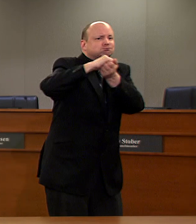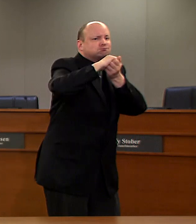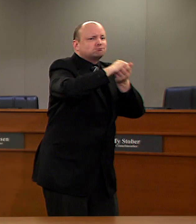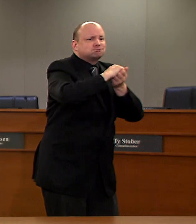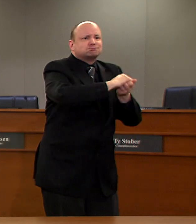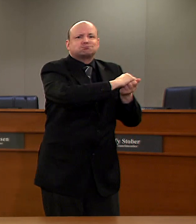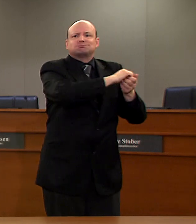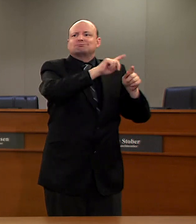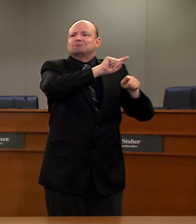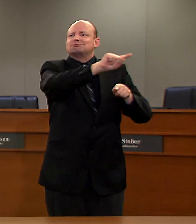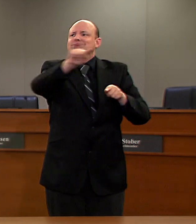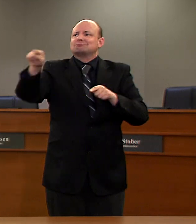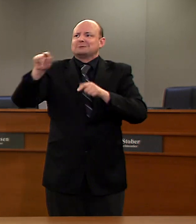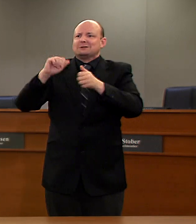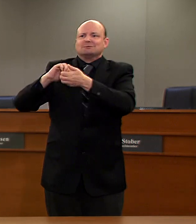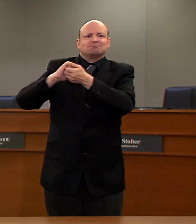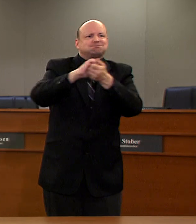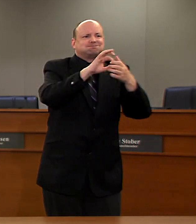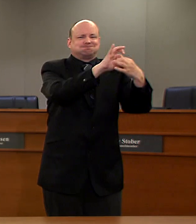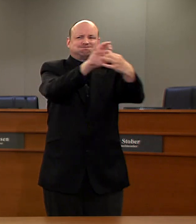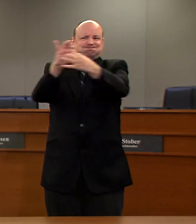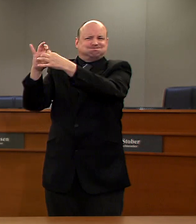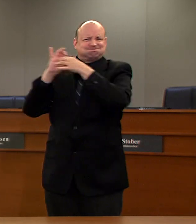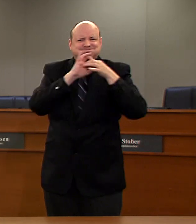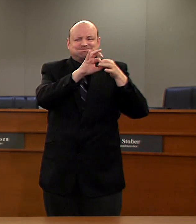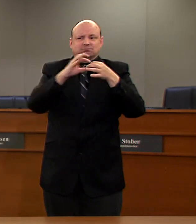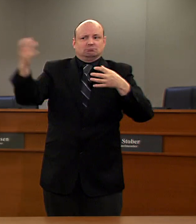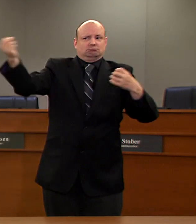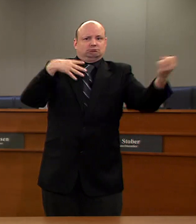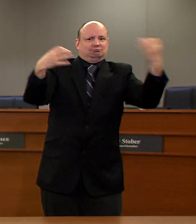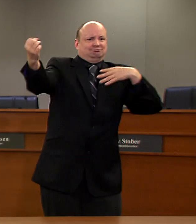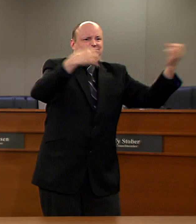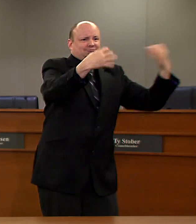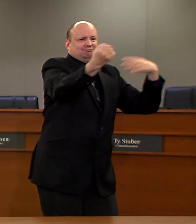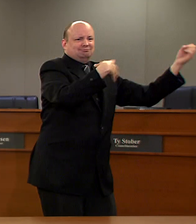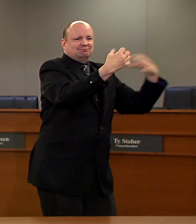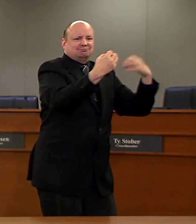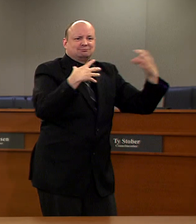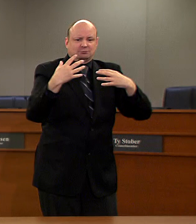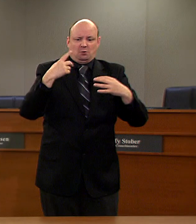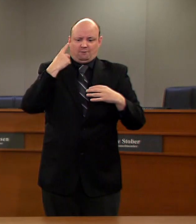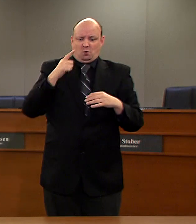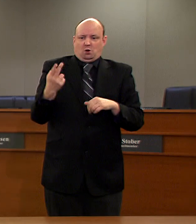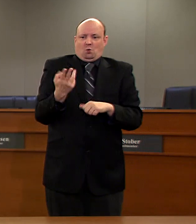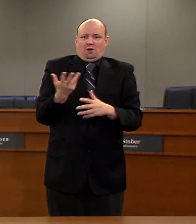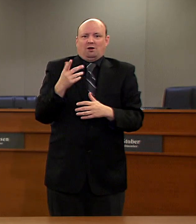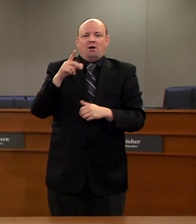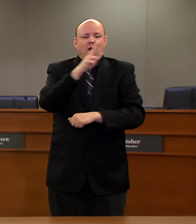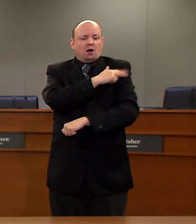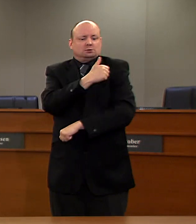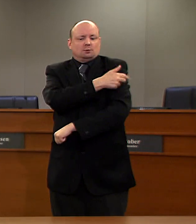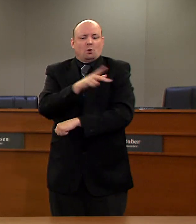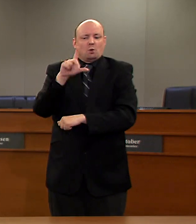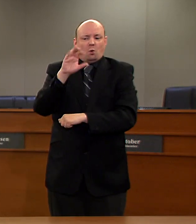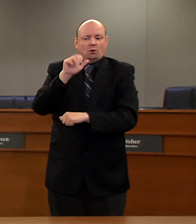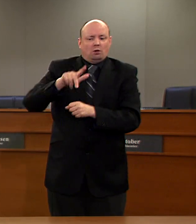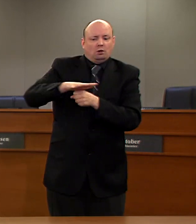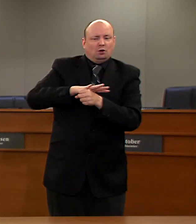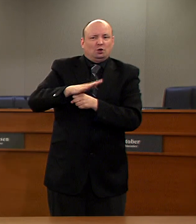closed to donate PPE's for local hospitals and critical care sites. I'd like to point out that